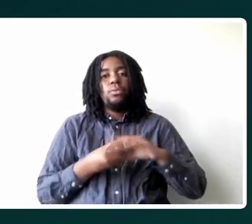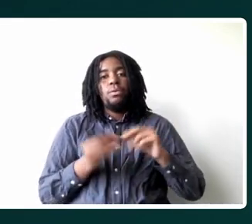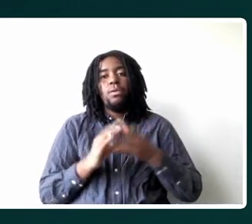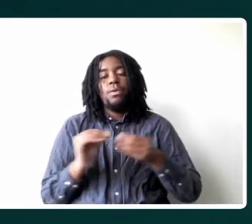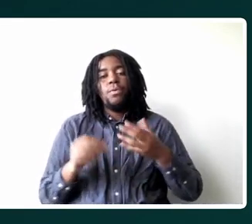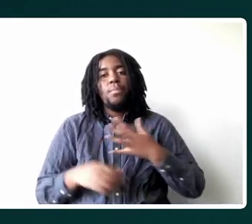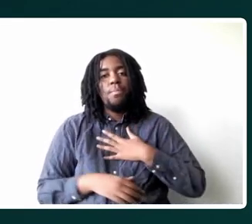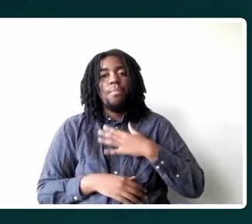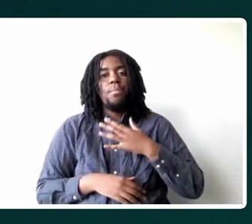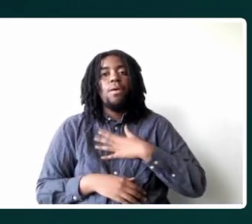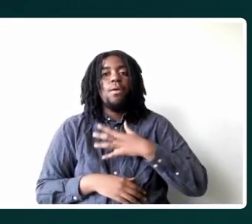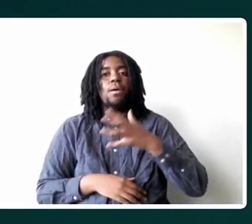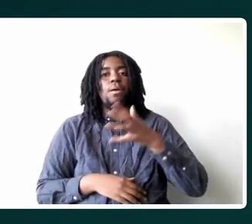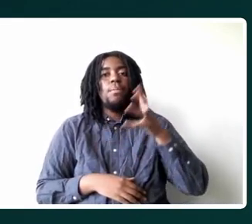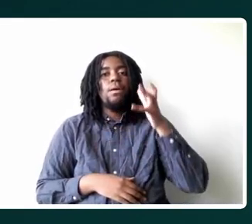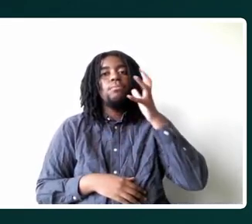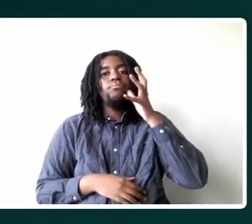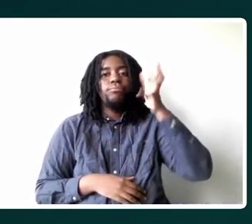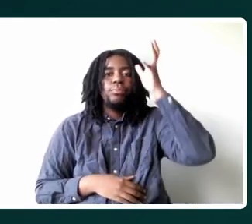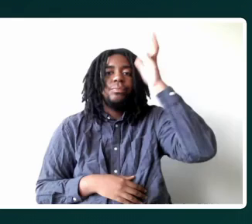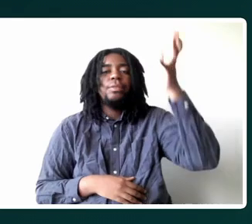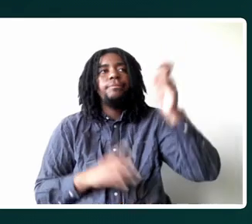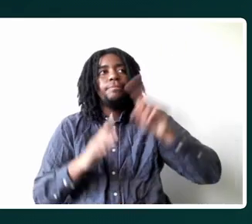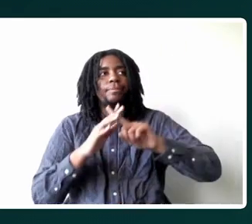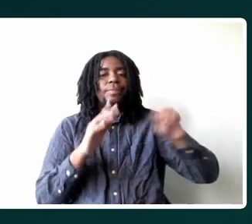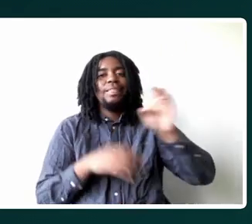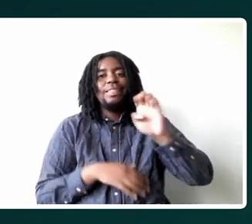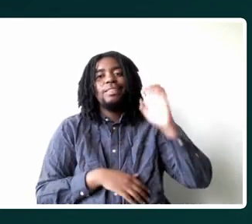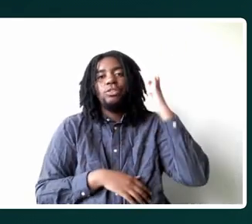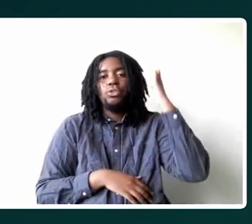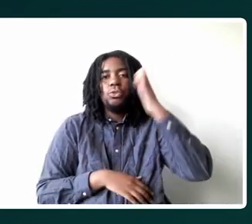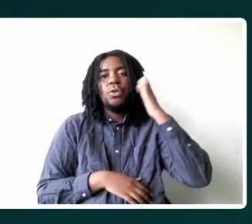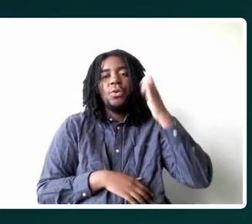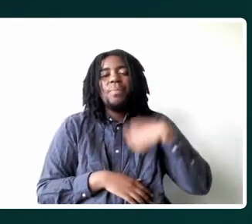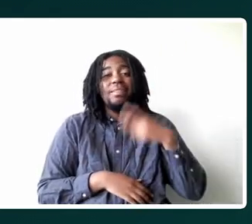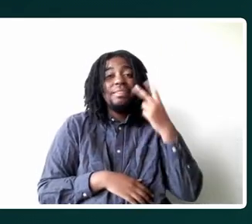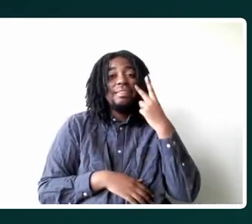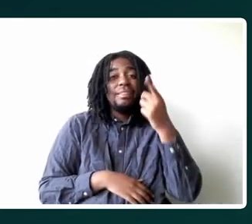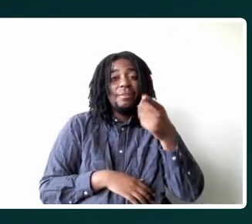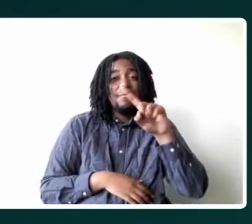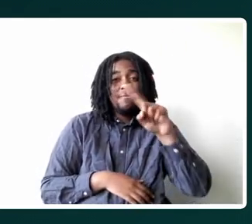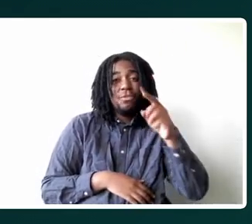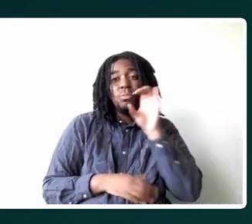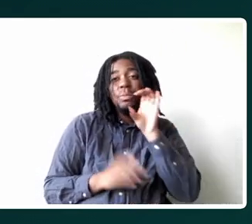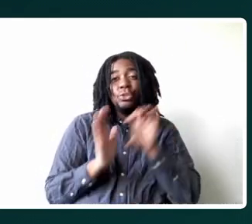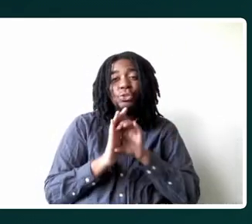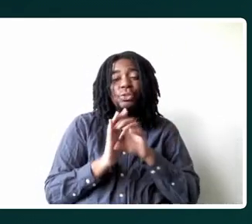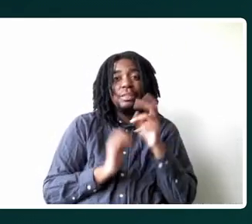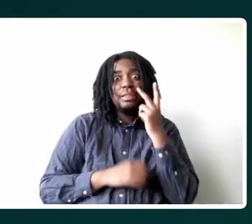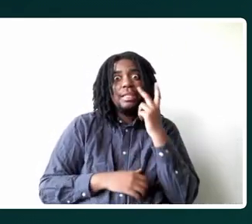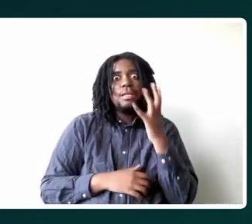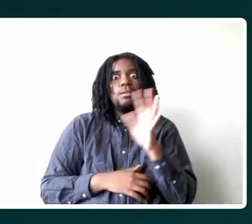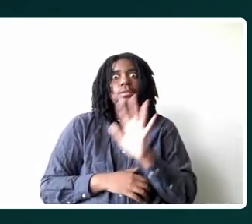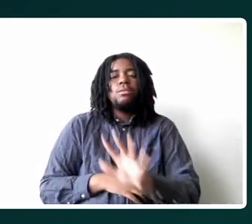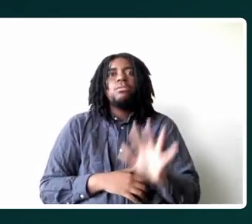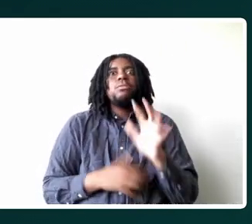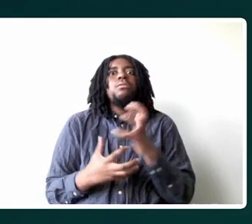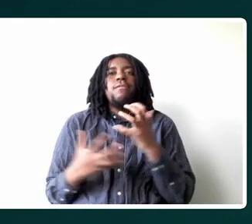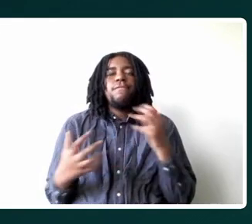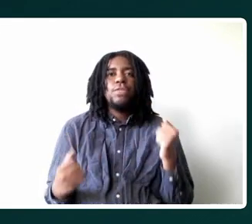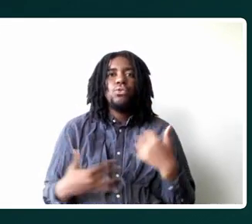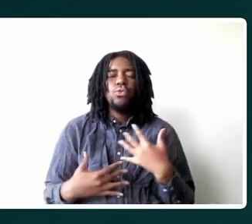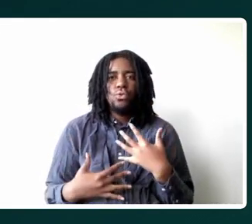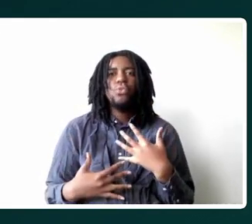in eastern Europe. And I see in this image sort of all that fear and also maybe some hope in the